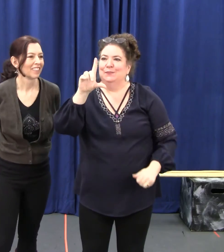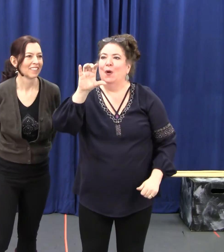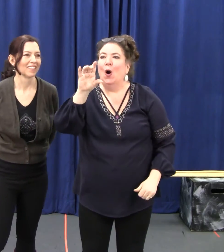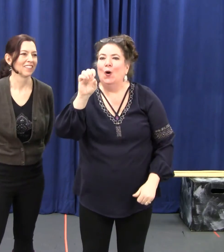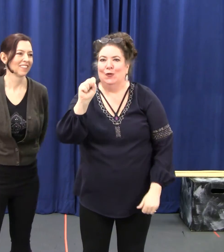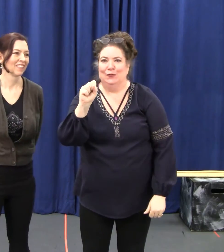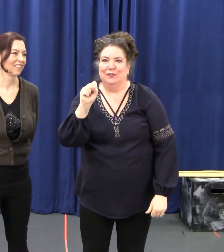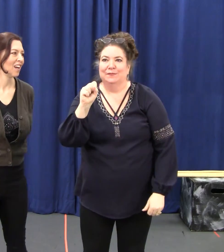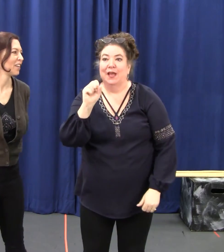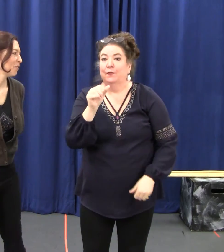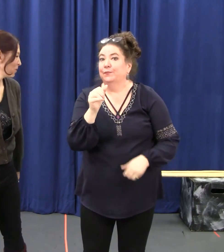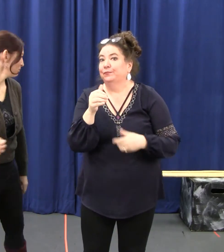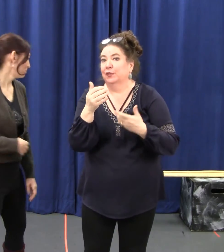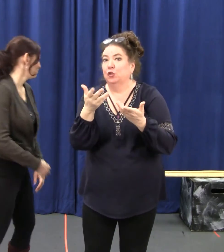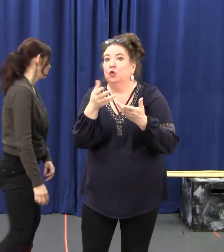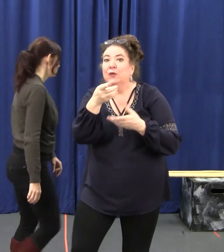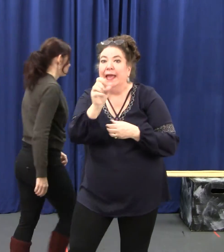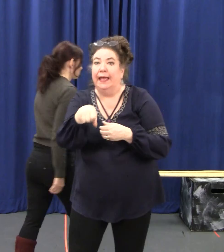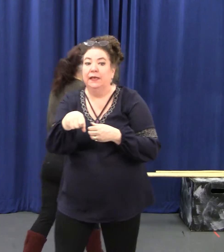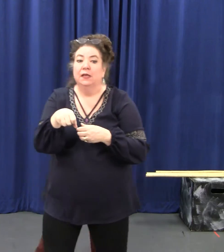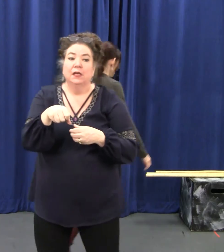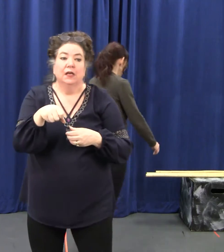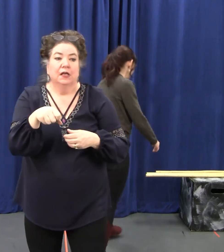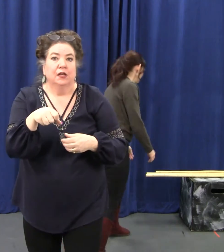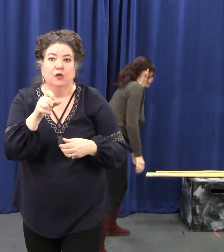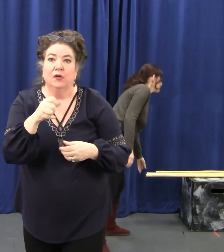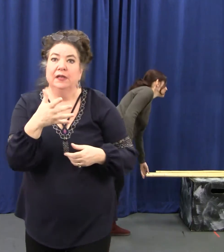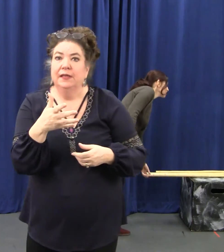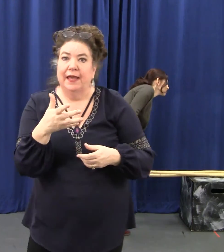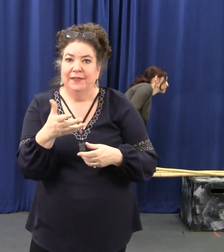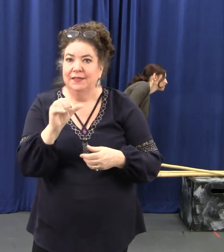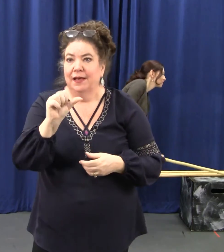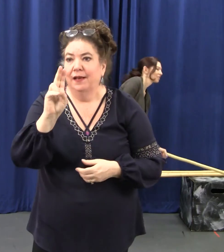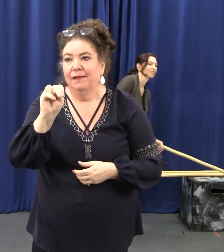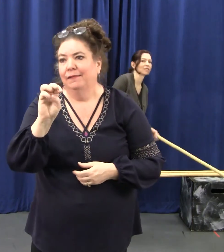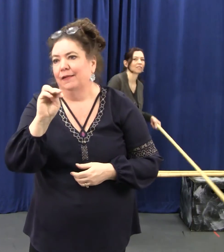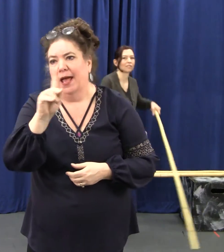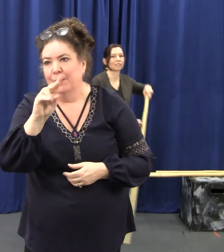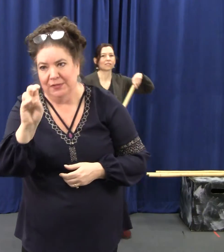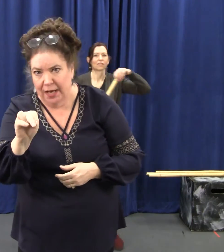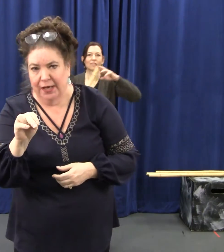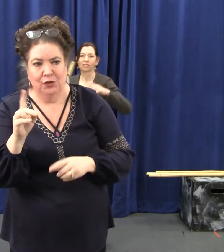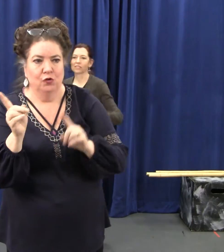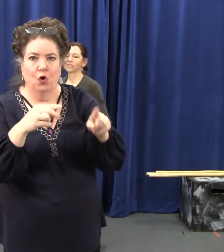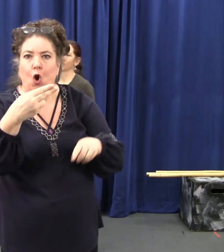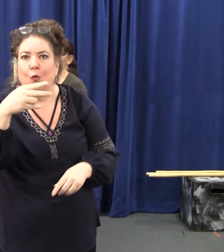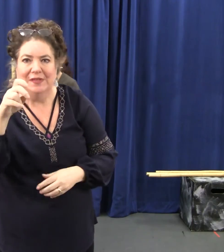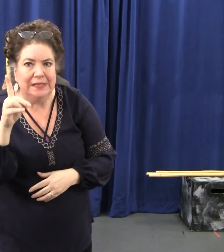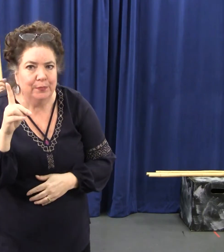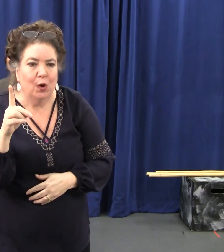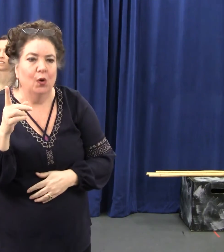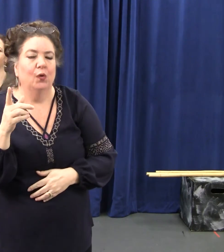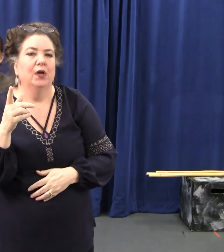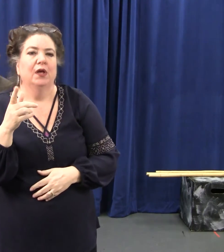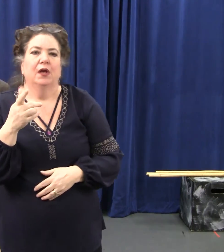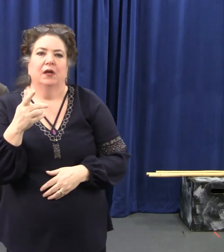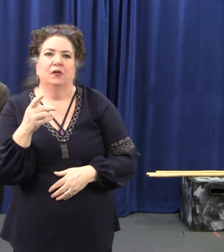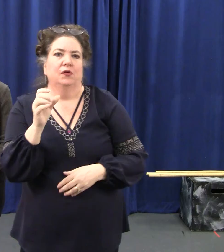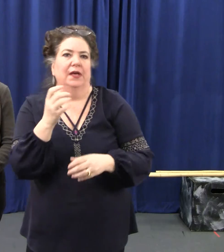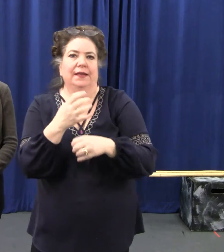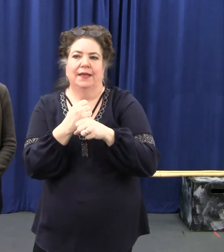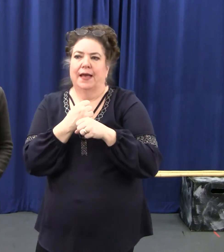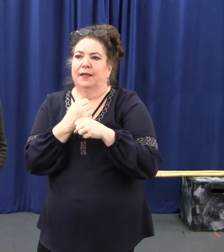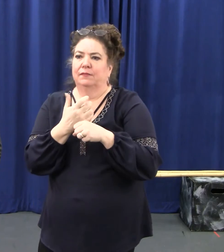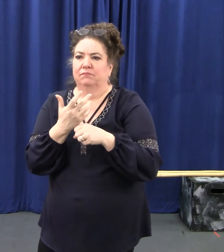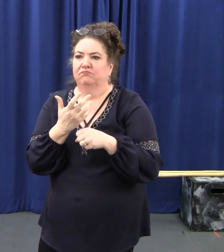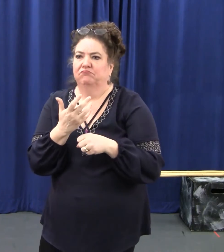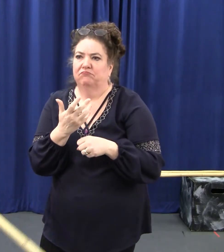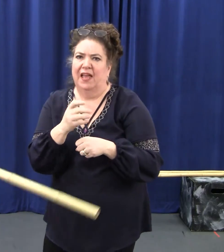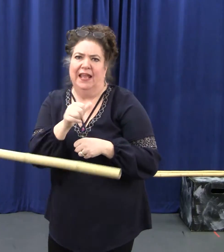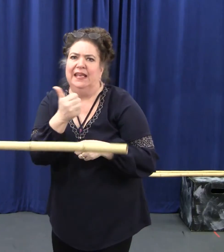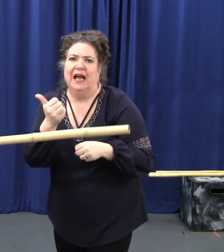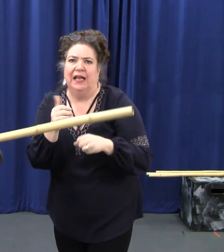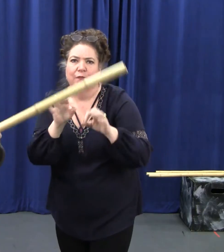poles. You can get these on Amazon, you can go to Home Depot.. you can get any kind of